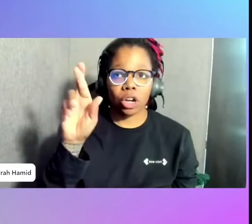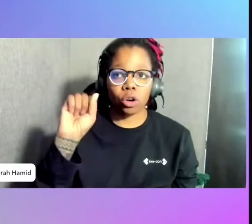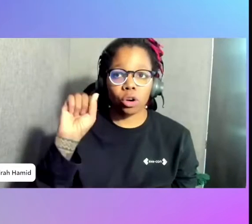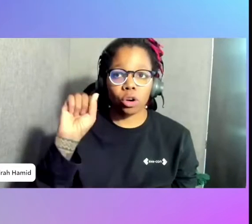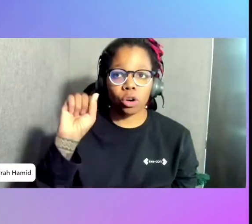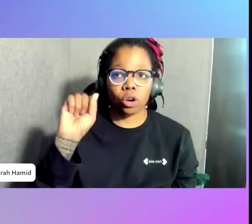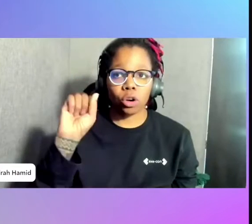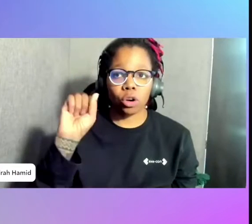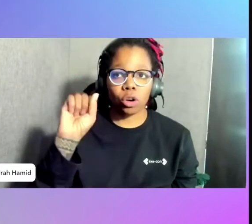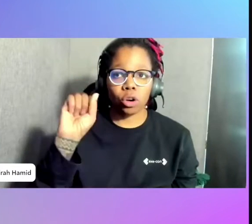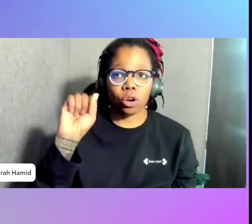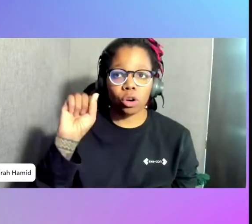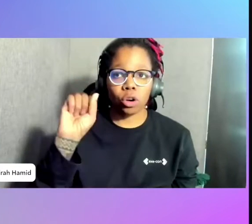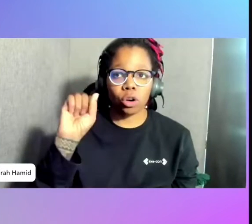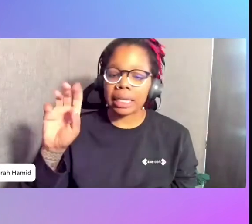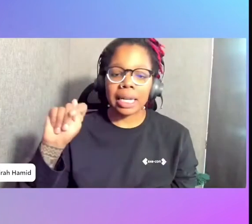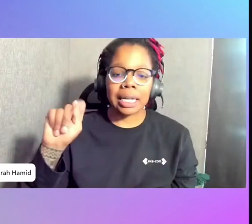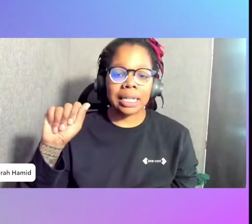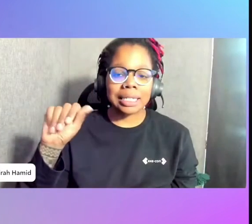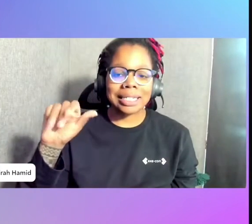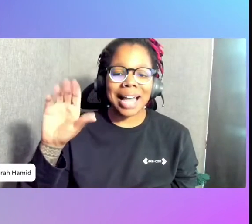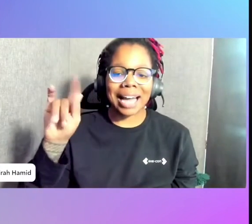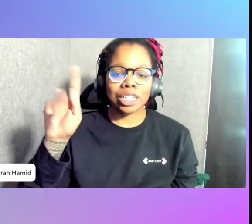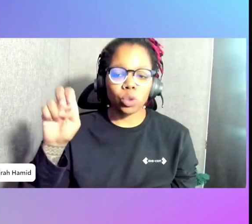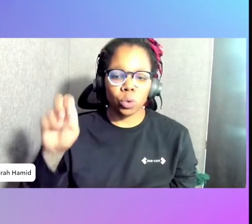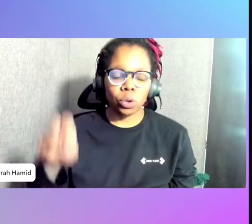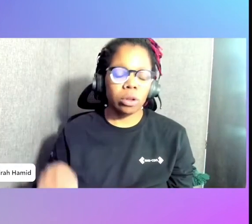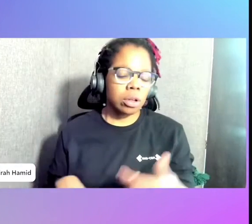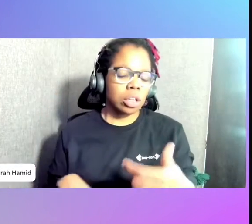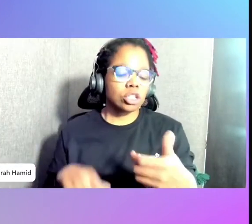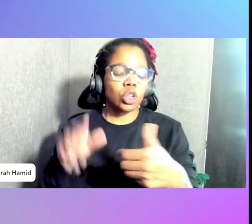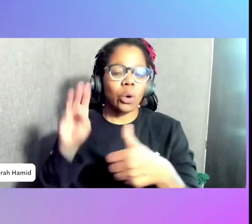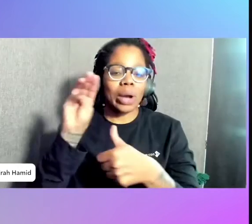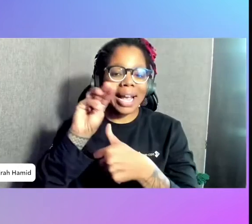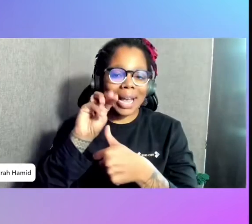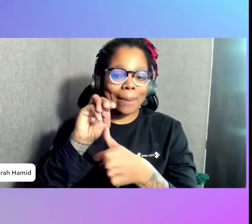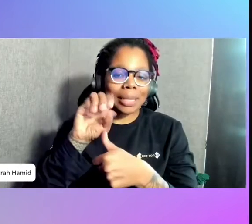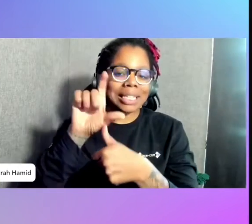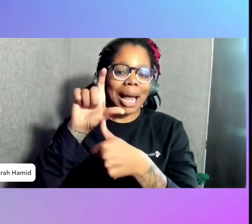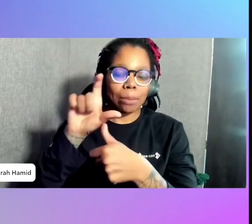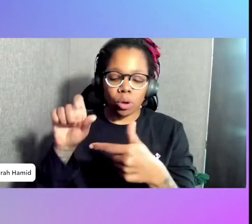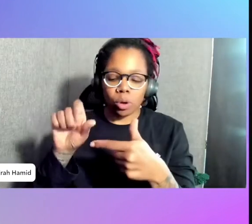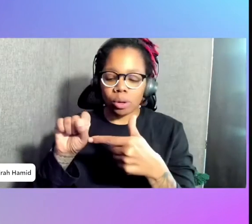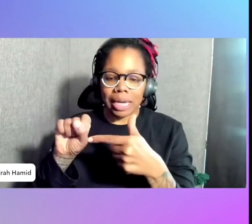The first is the URL that Lauren mentioned earlier,